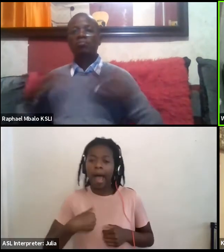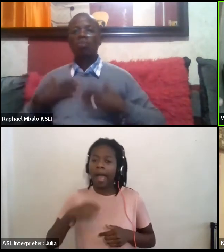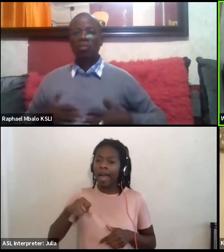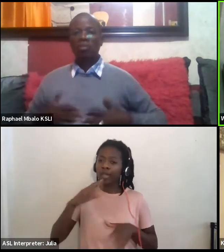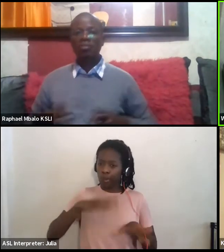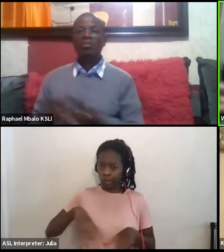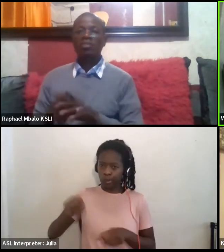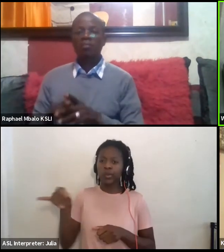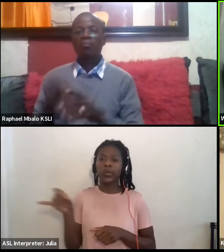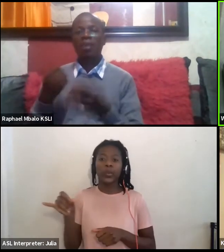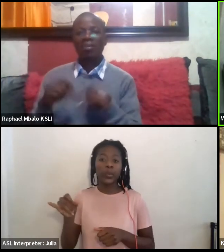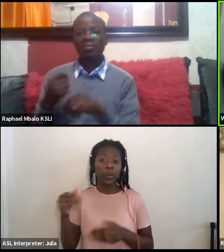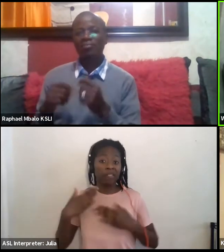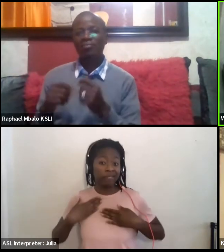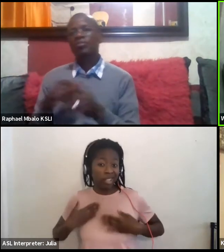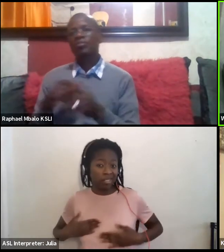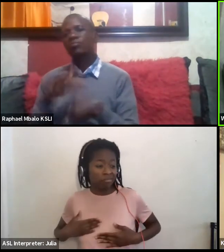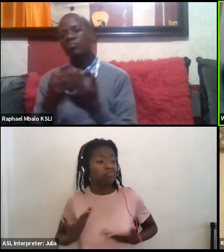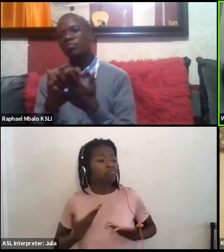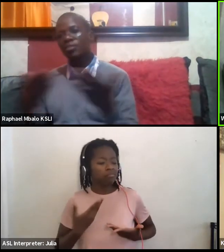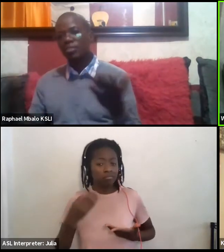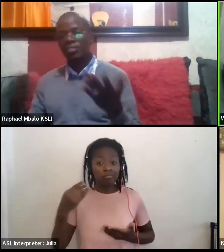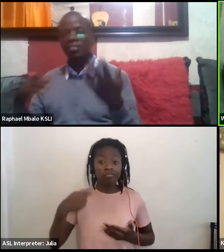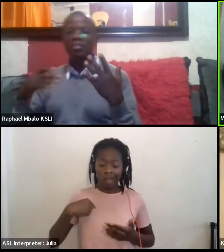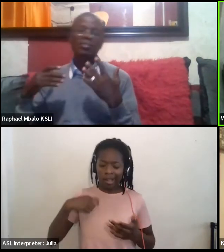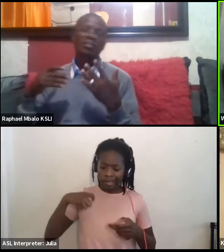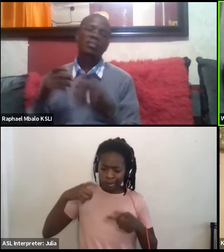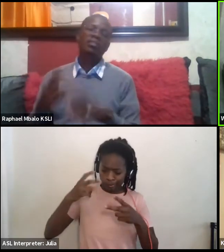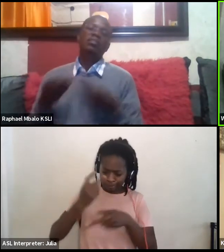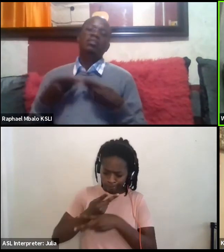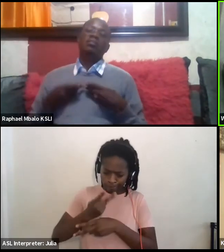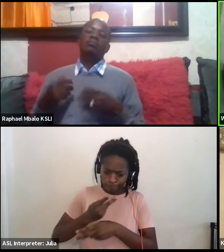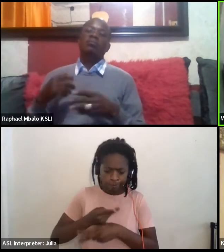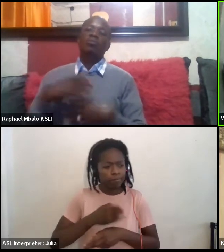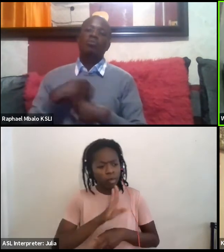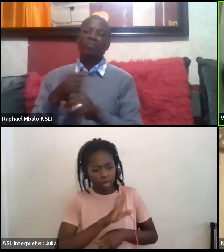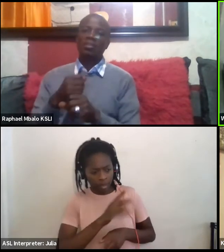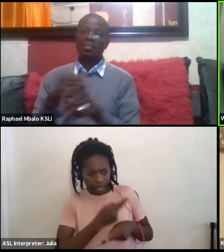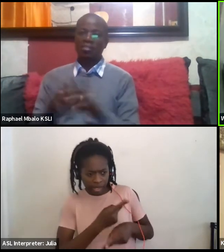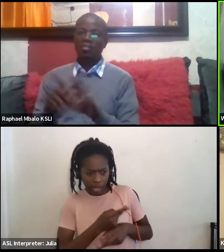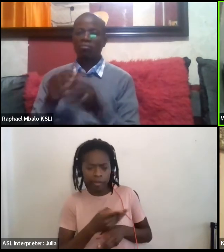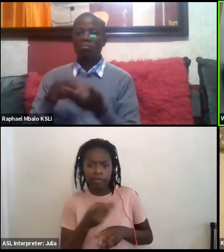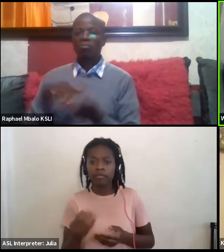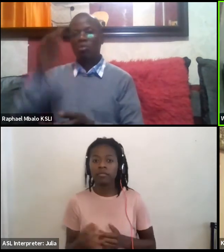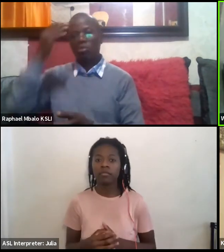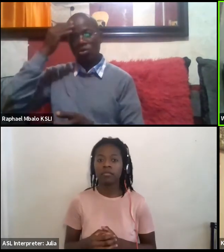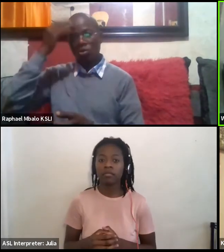that gives me more confidence and more knowledge and wisdom when I go into that room.